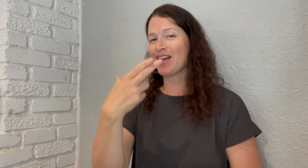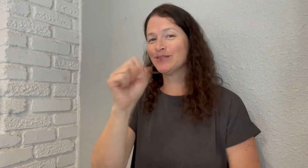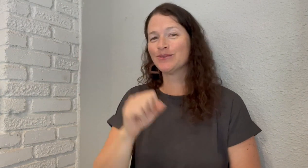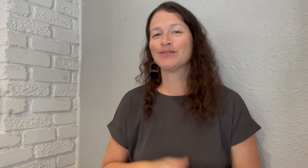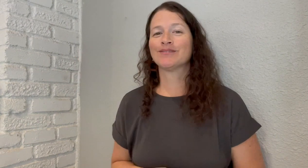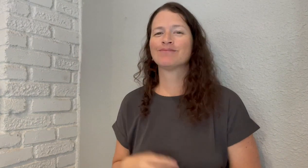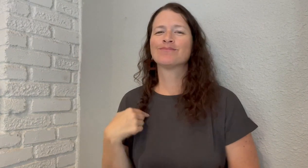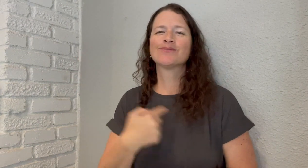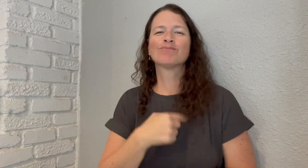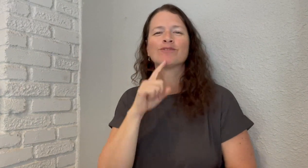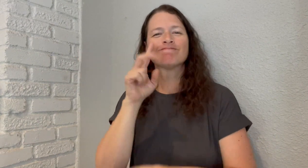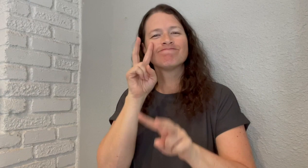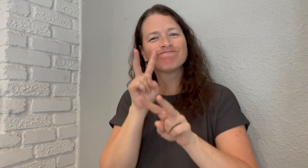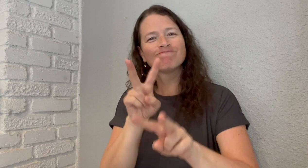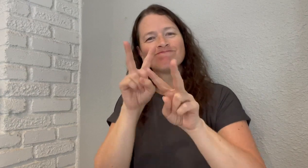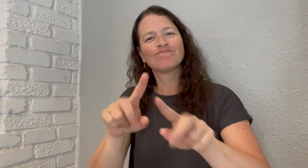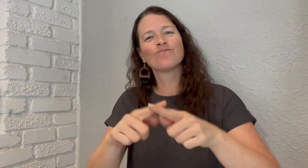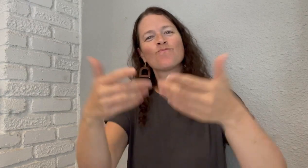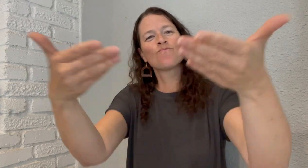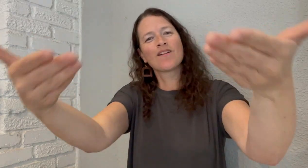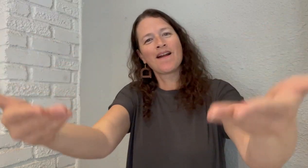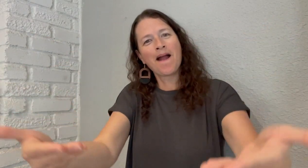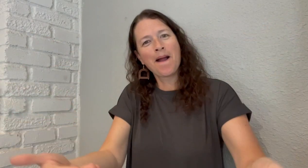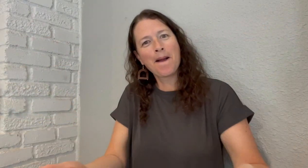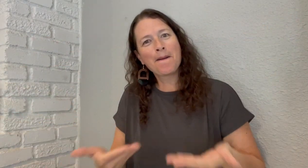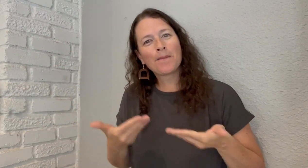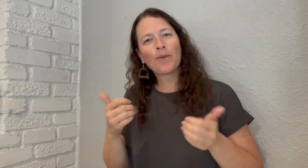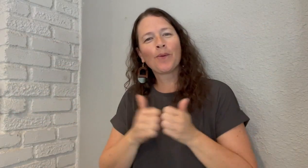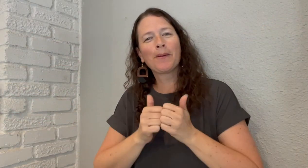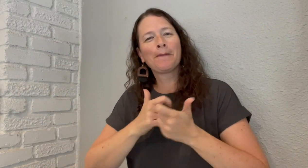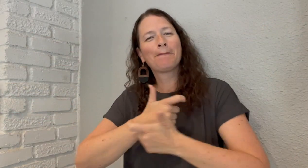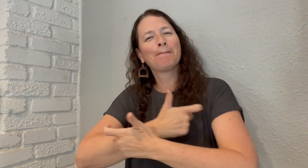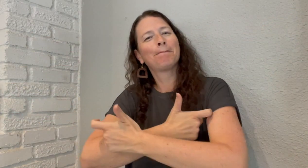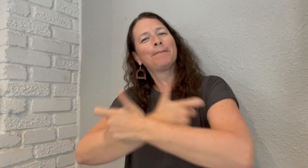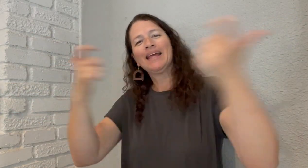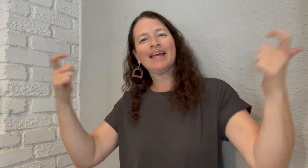memories that are made in high school. We look forward to welcoming you.